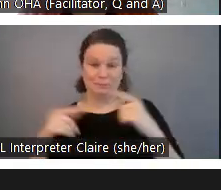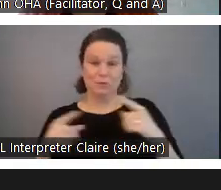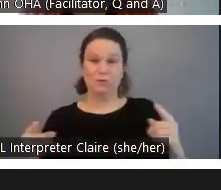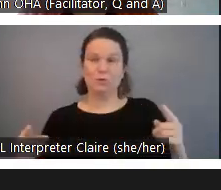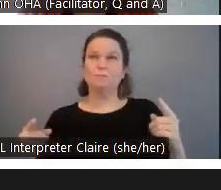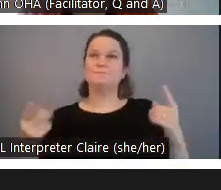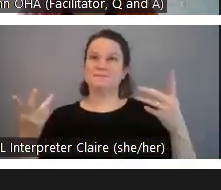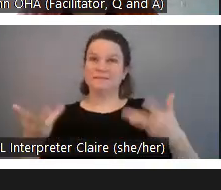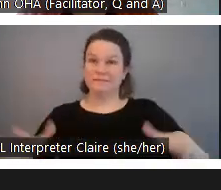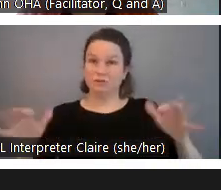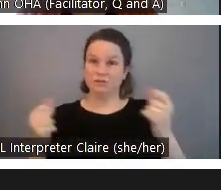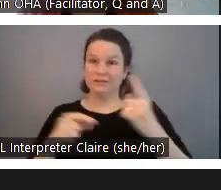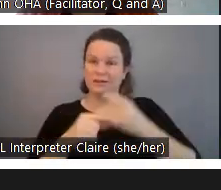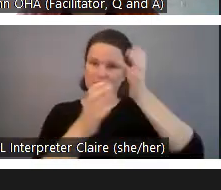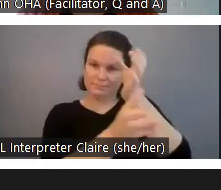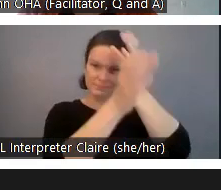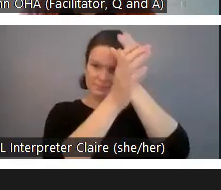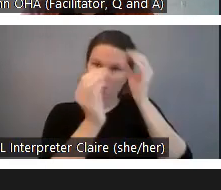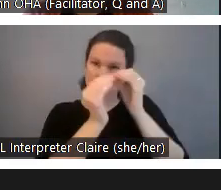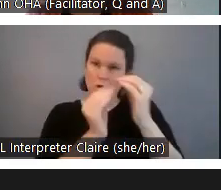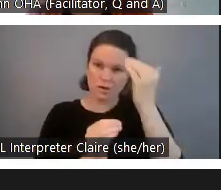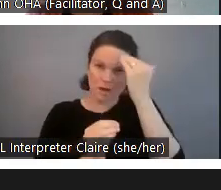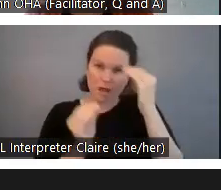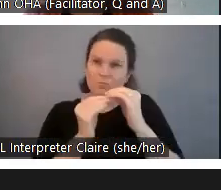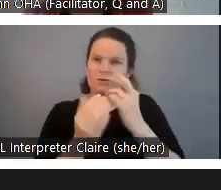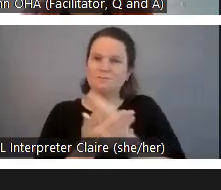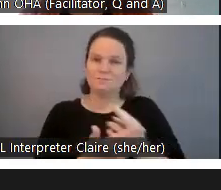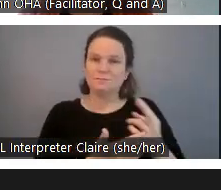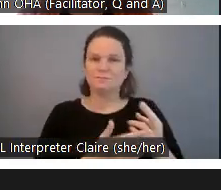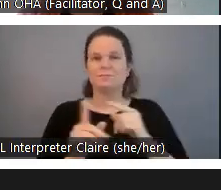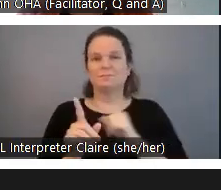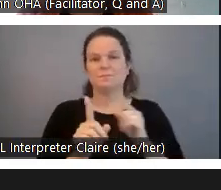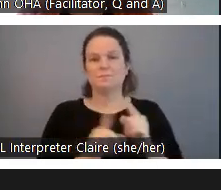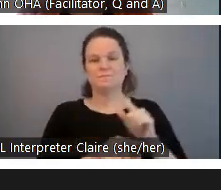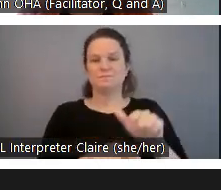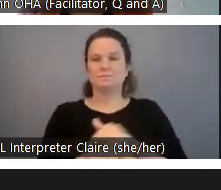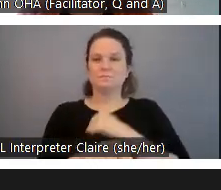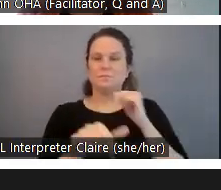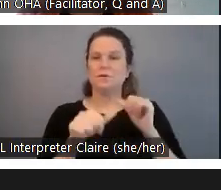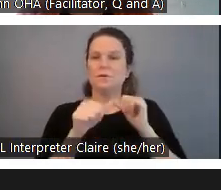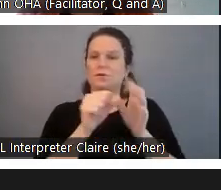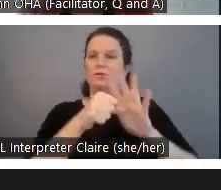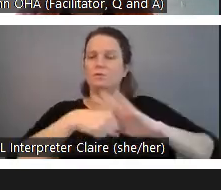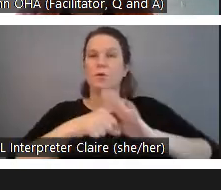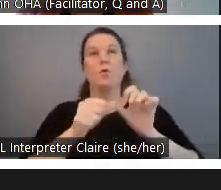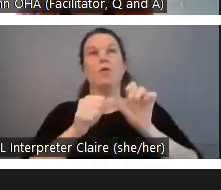with more knowledge and resources, but we know that the impacts of Long COVID are